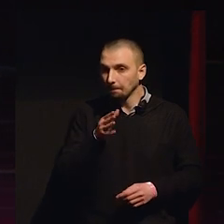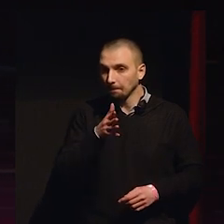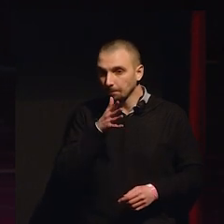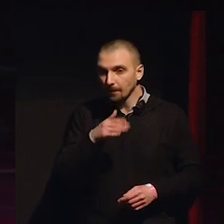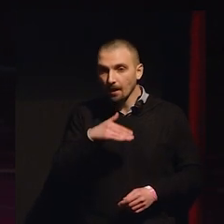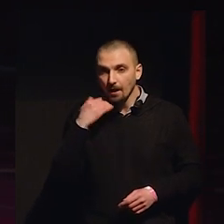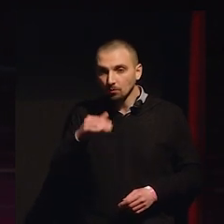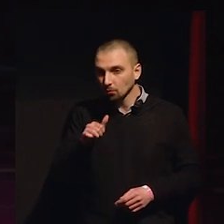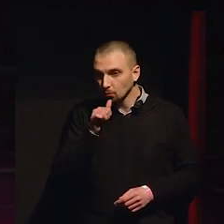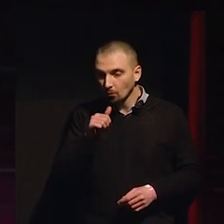In meat broth, chicken broth, bone broth,